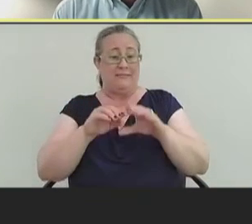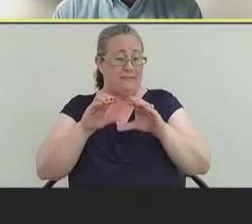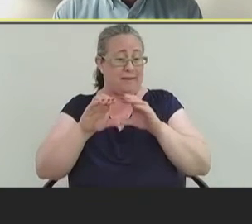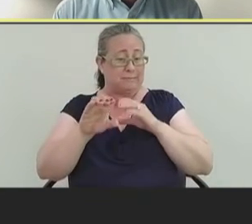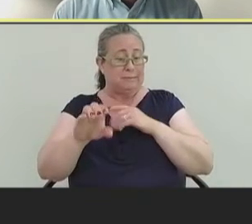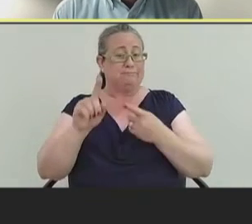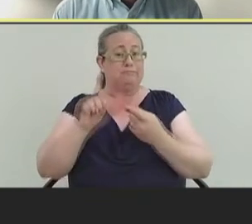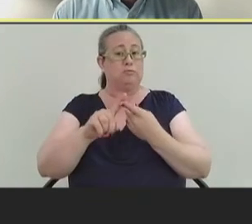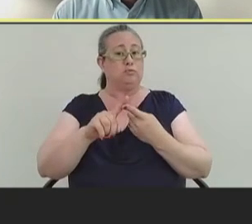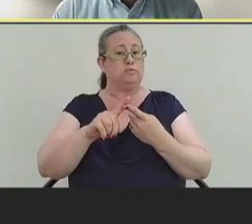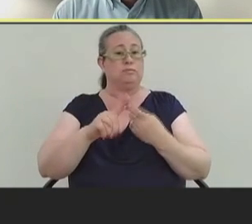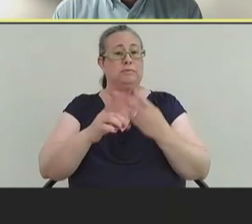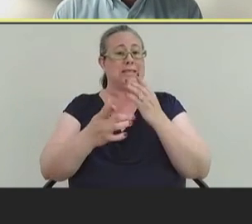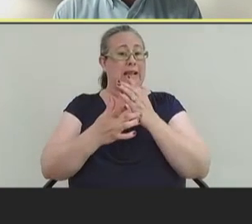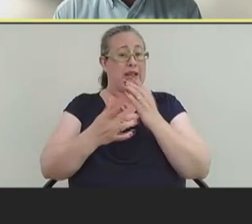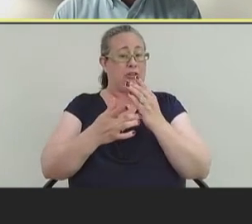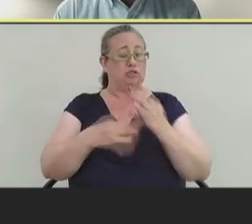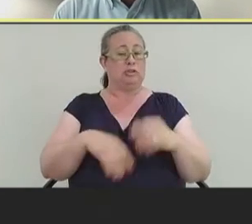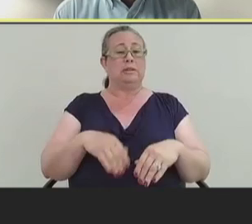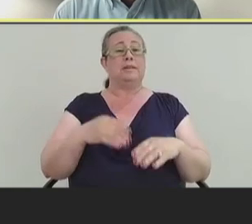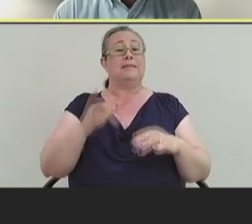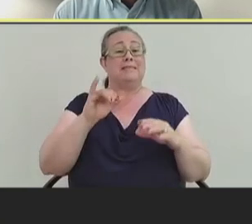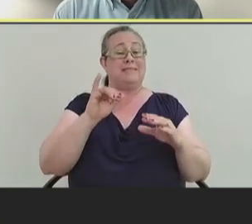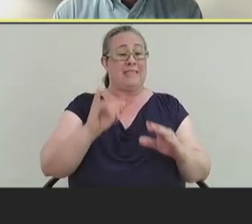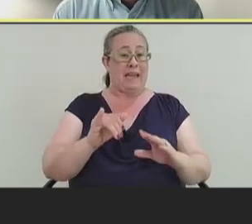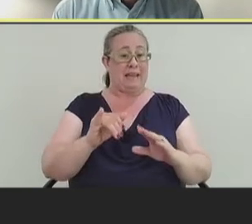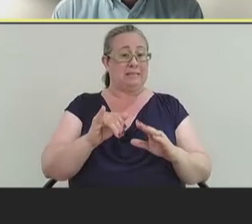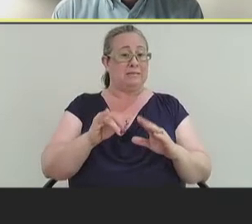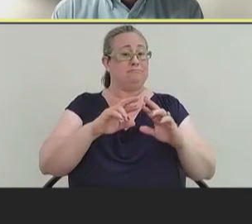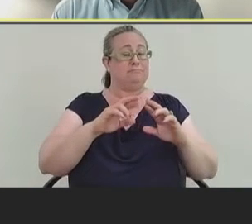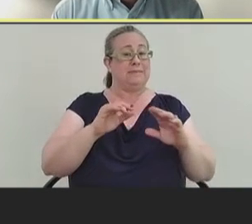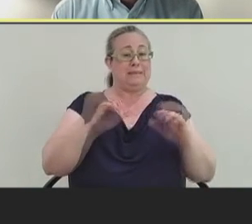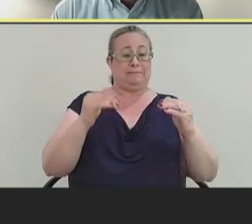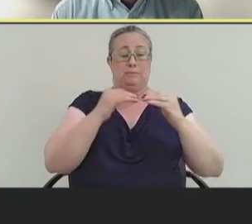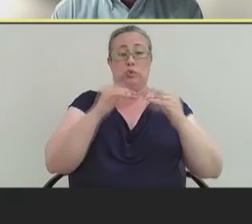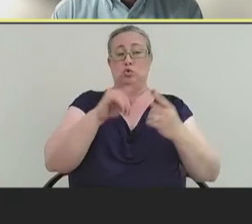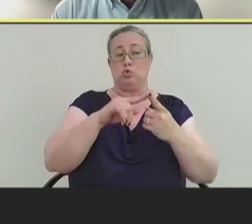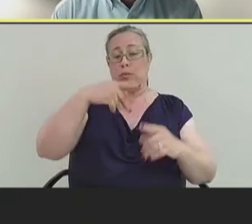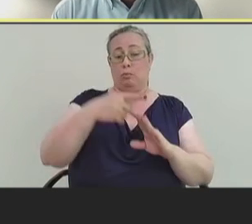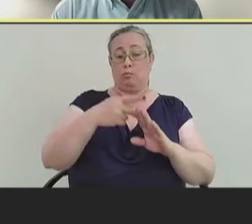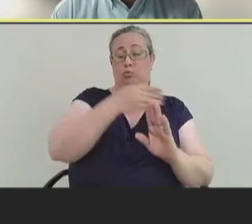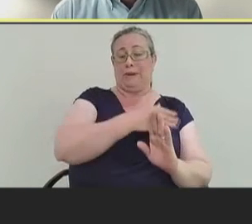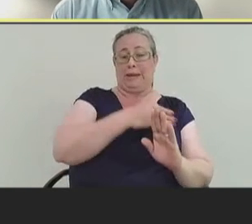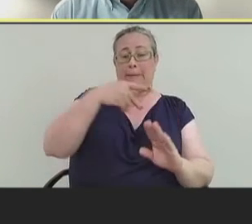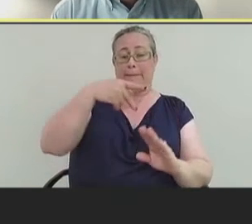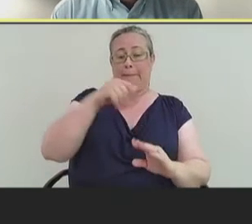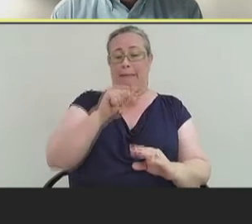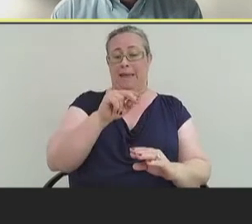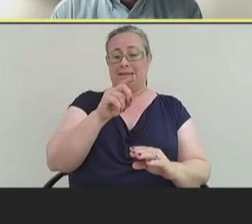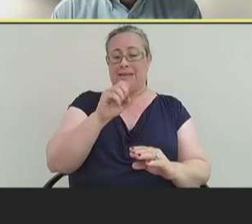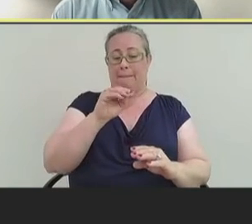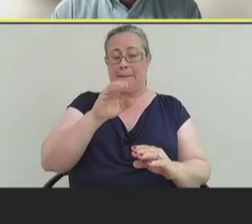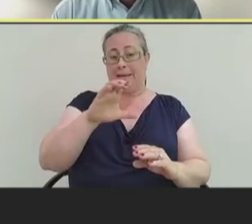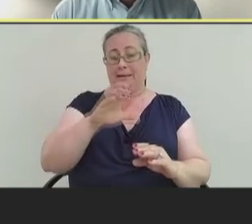has grown to include pre-pandemic stockpiles and expanded recombinant production here in the U.S.